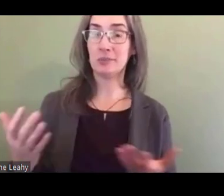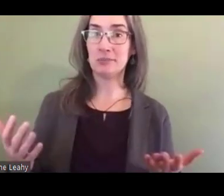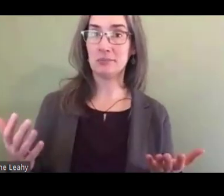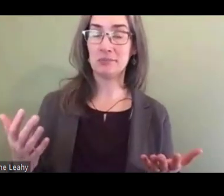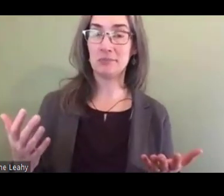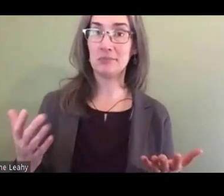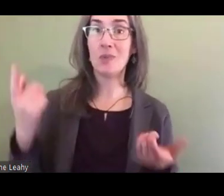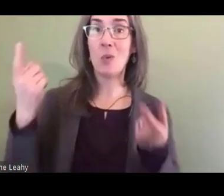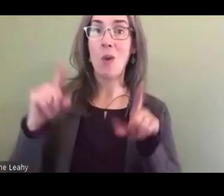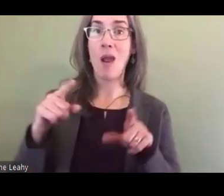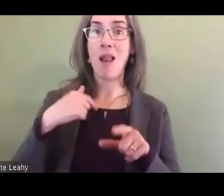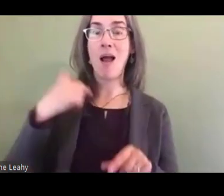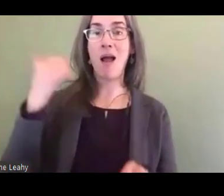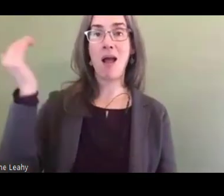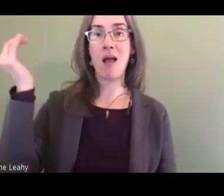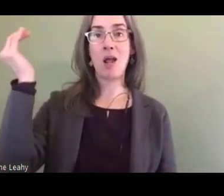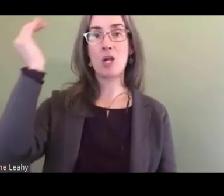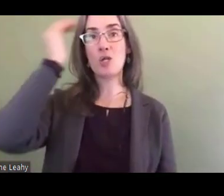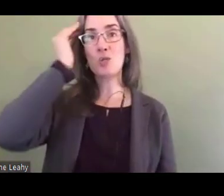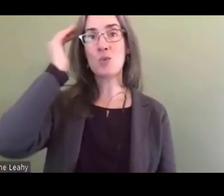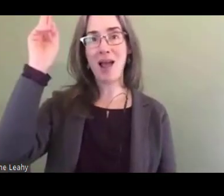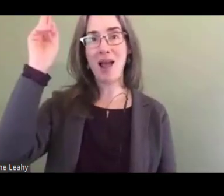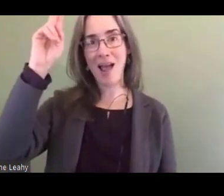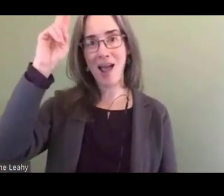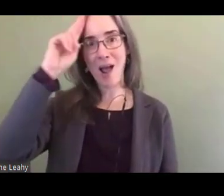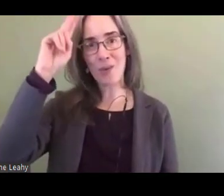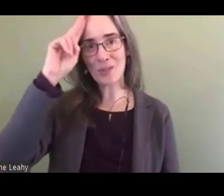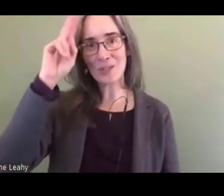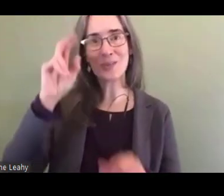When I knew Howard with hair,